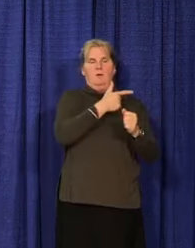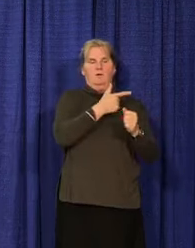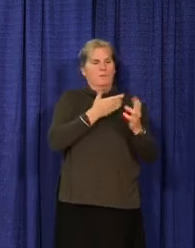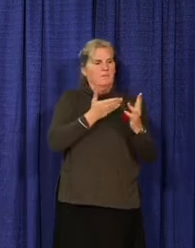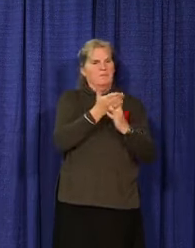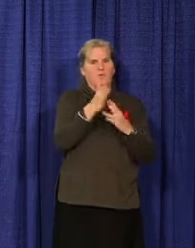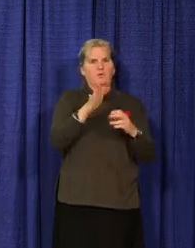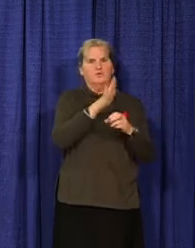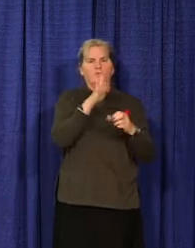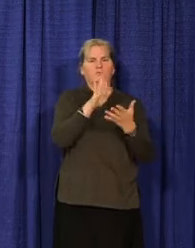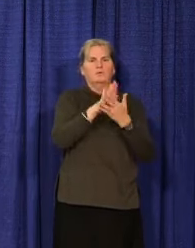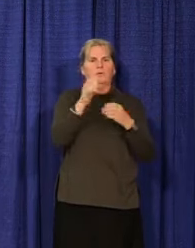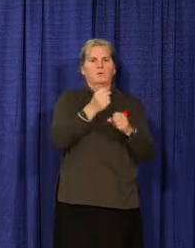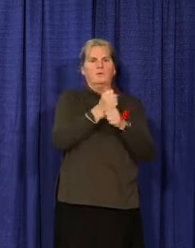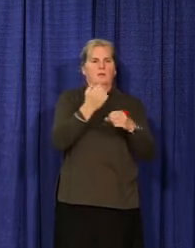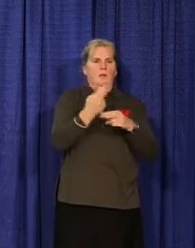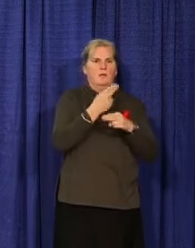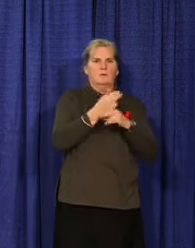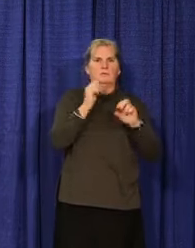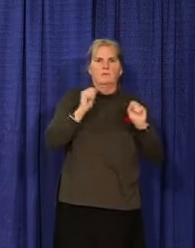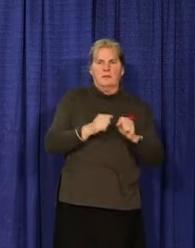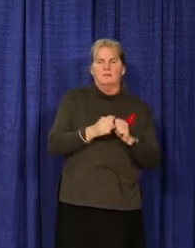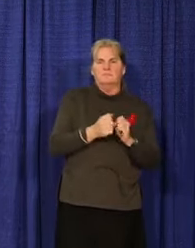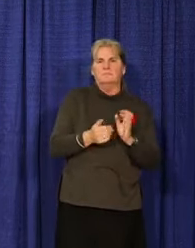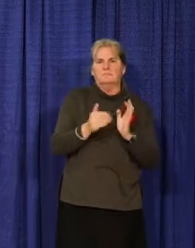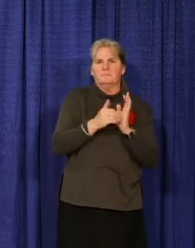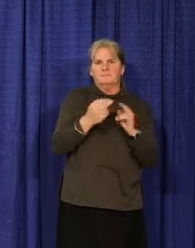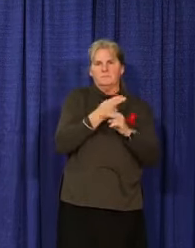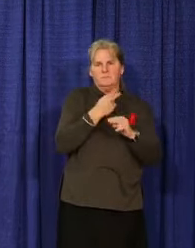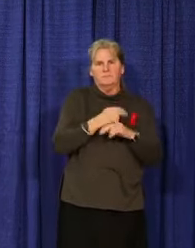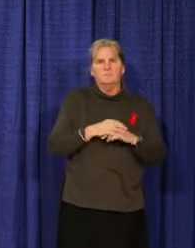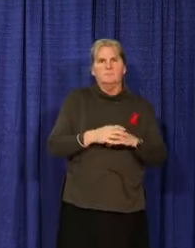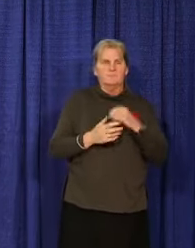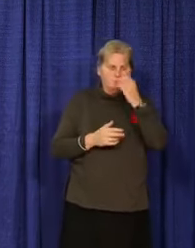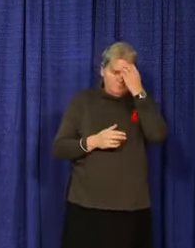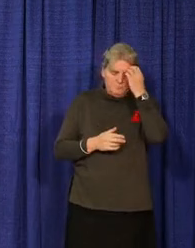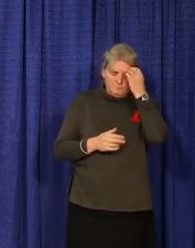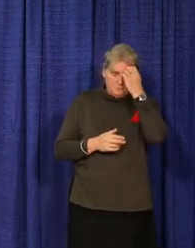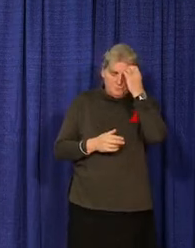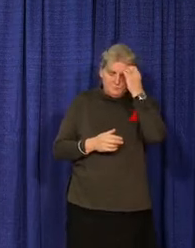They can be used throughout the school year. Reporter: Thank you. Pat: Thank you.